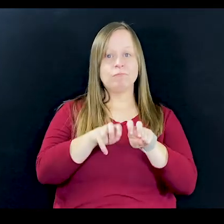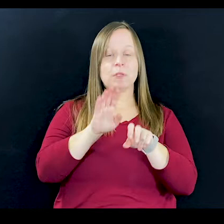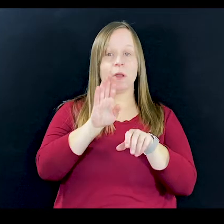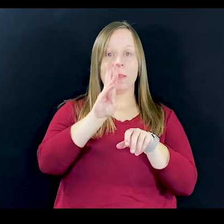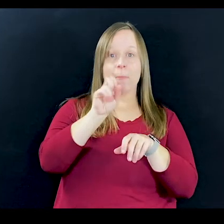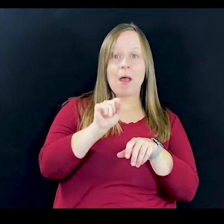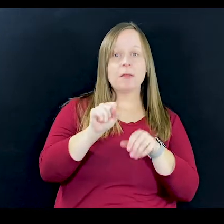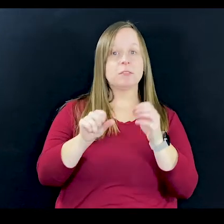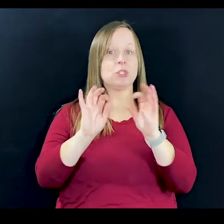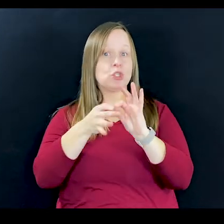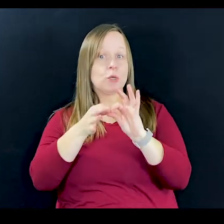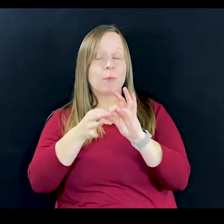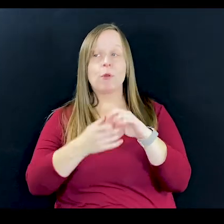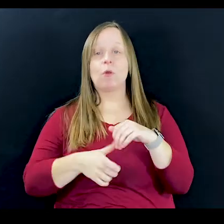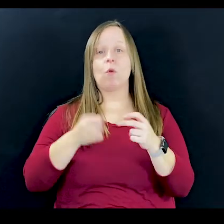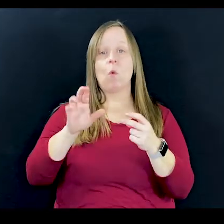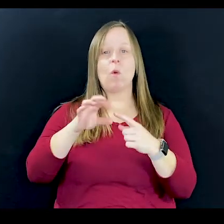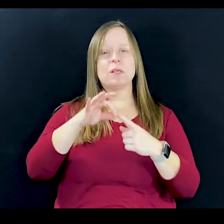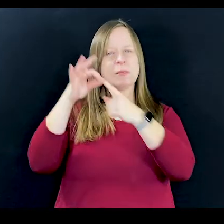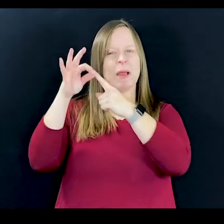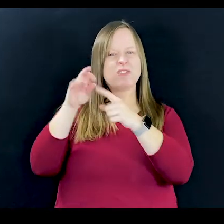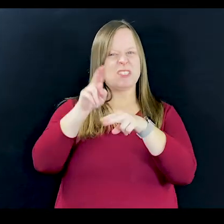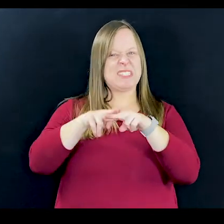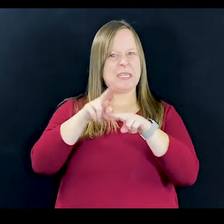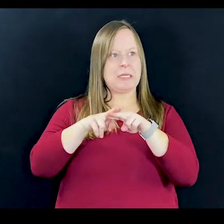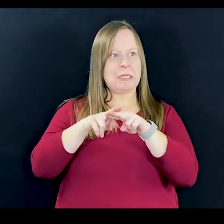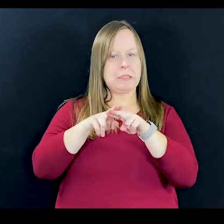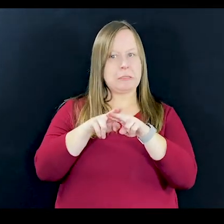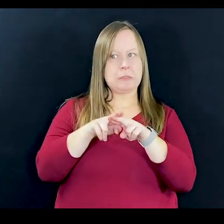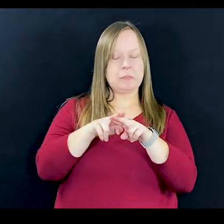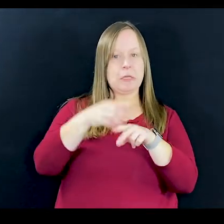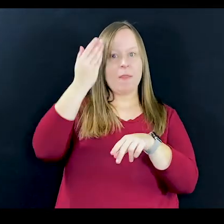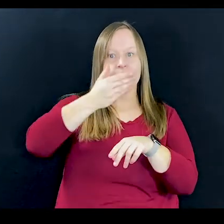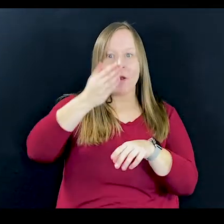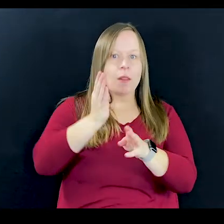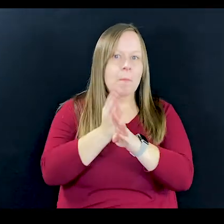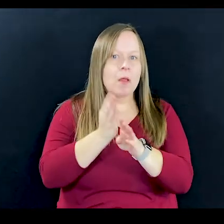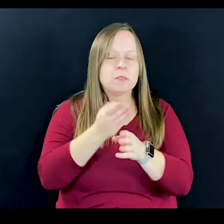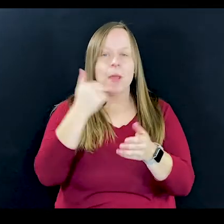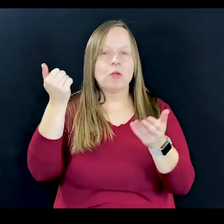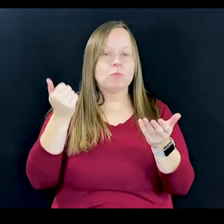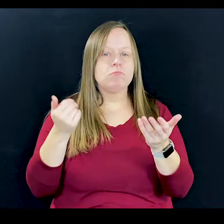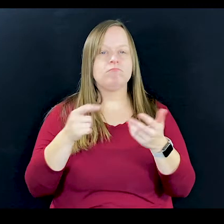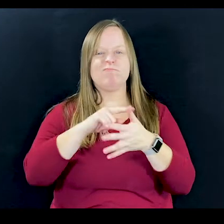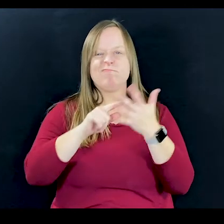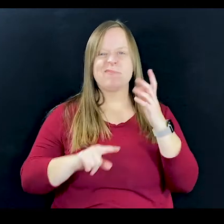an interpreter, or special seating like seating in the front of a bus. These